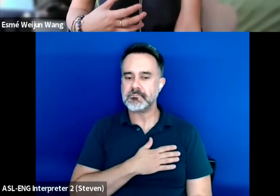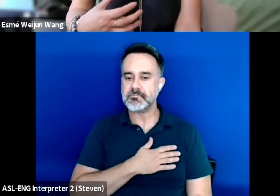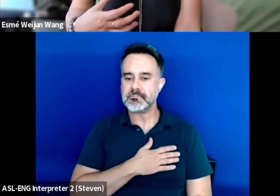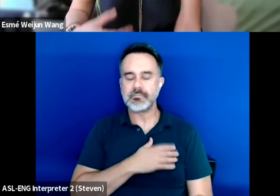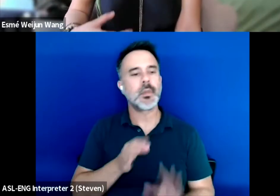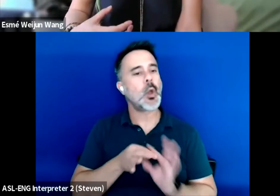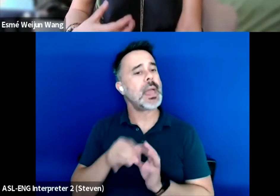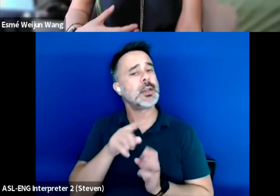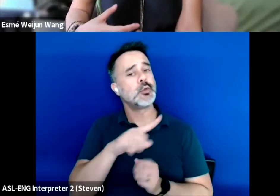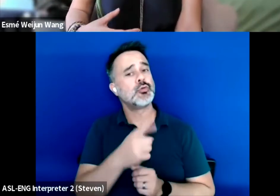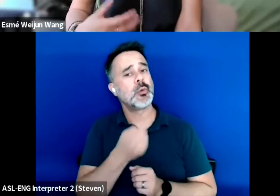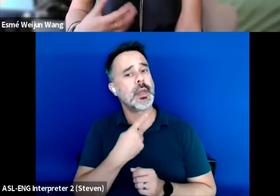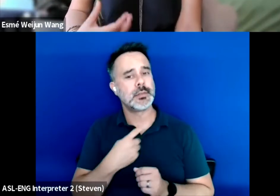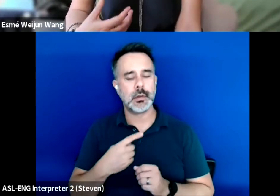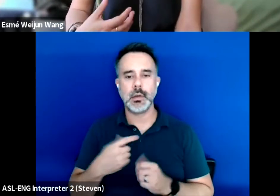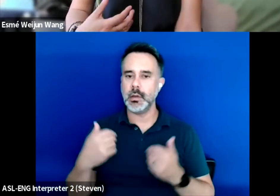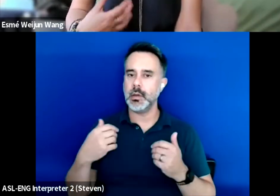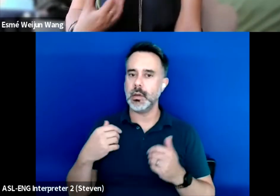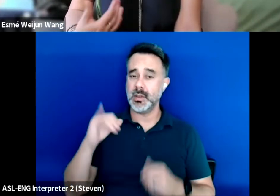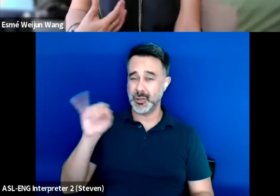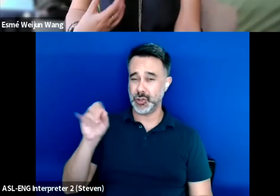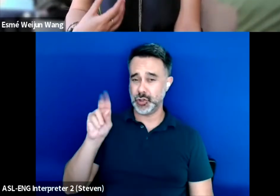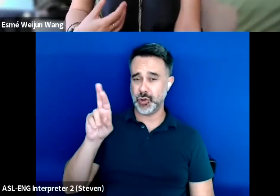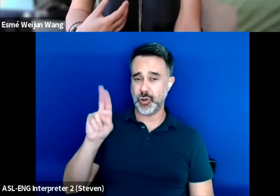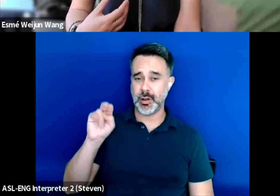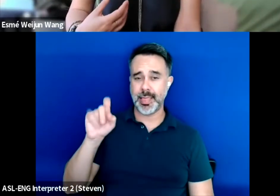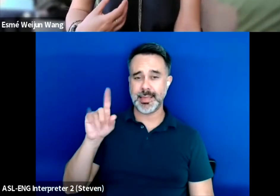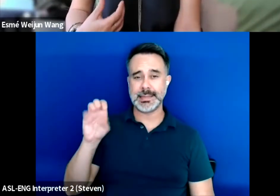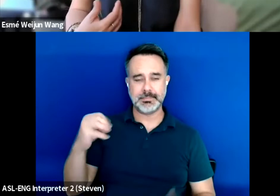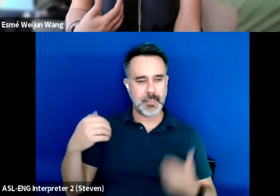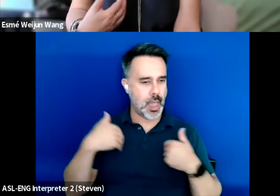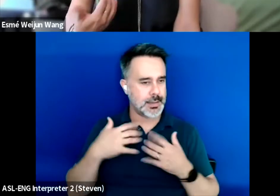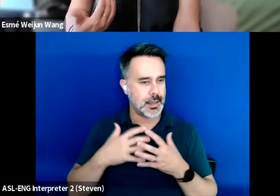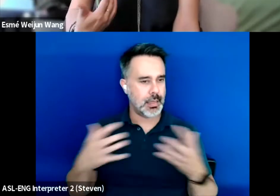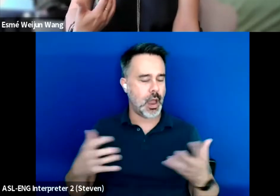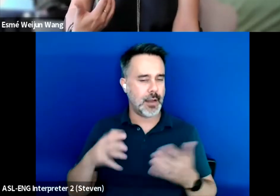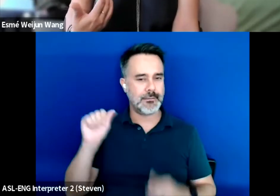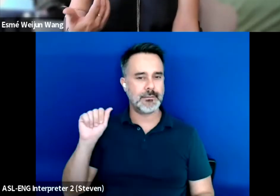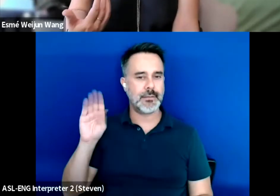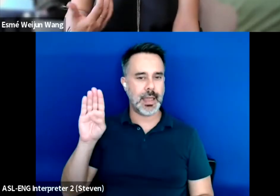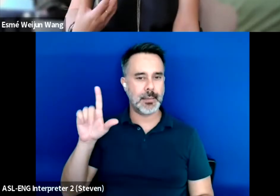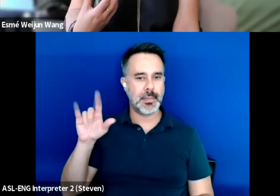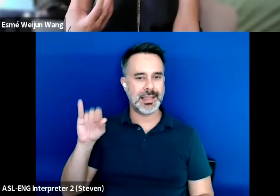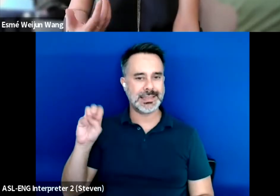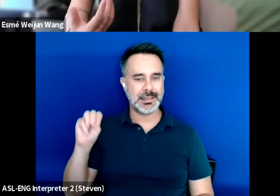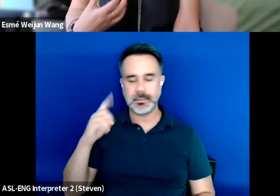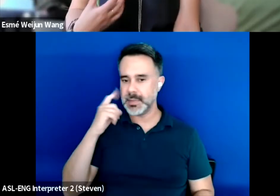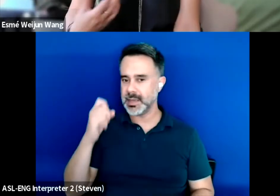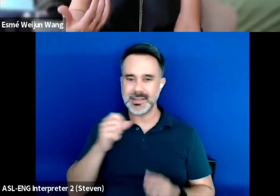because of how much they demanded me to work. Mm-hmm.